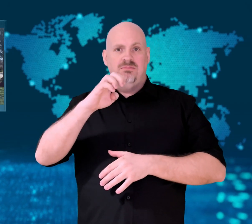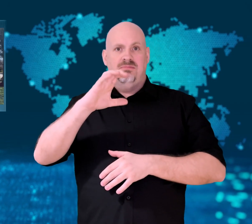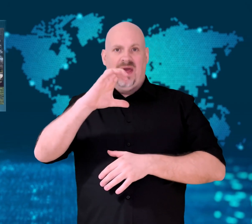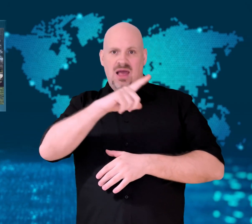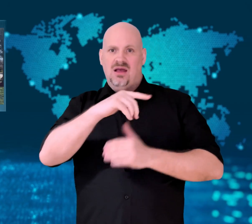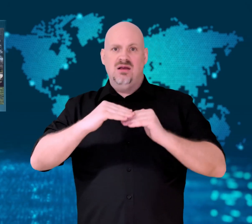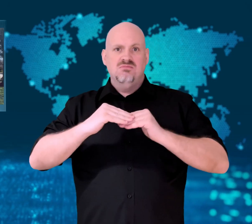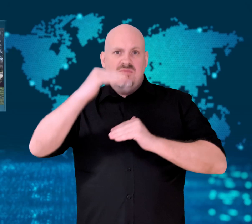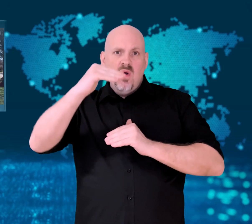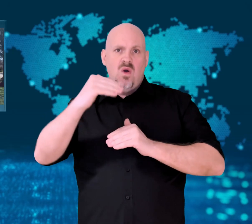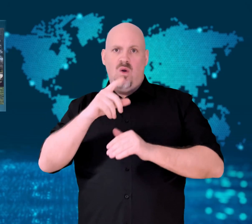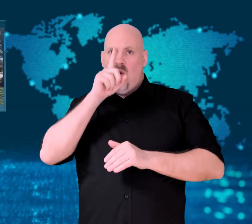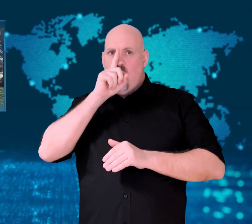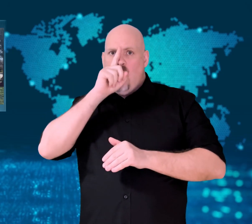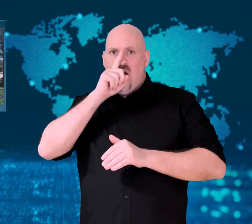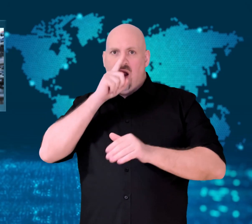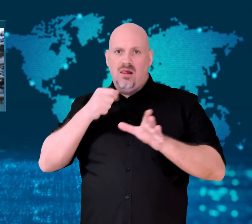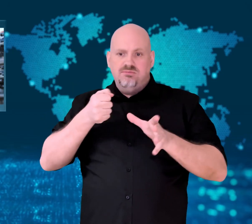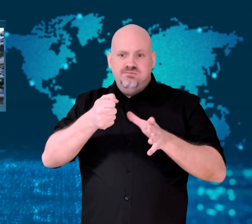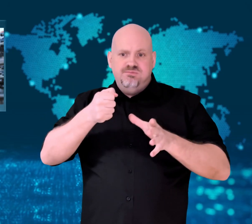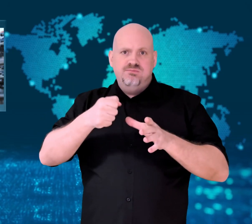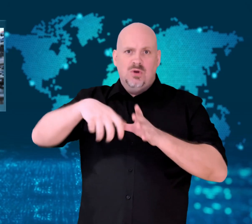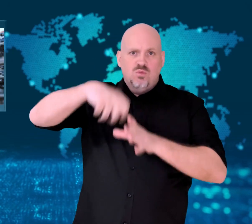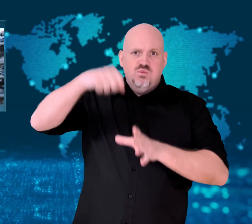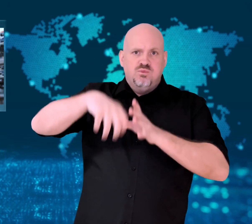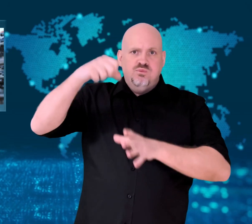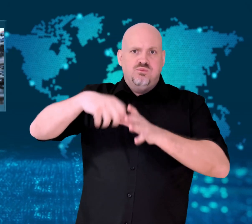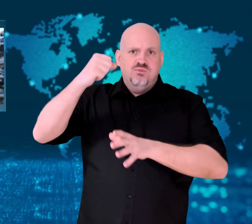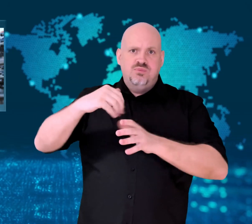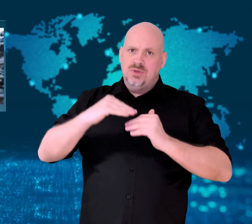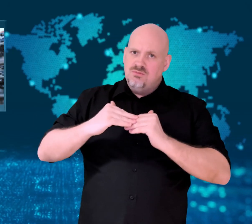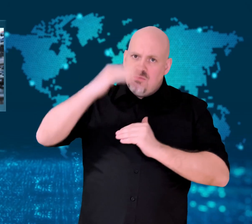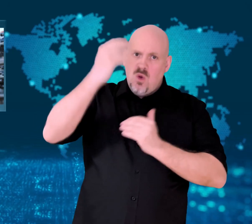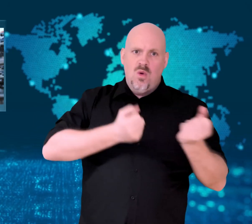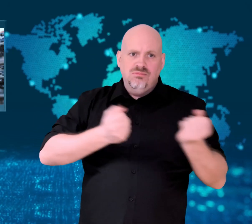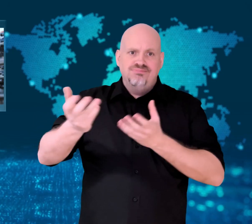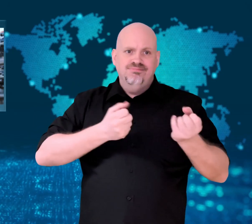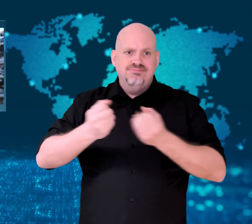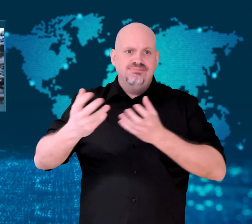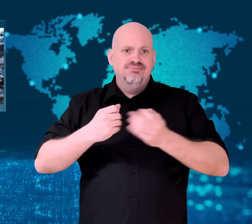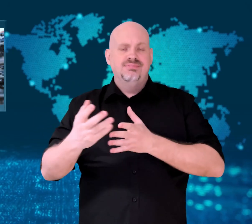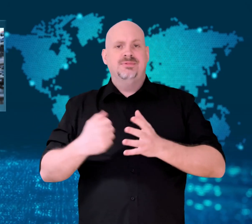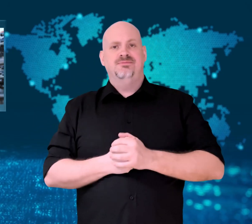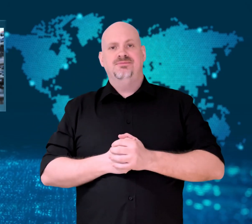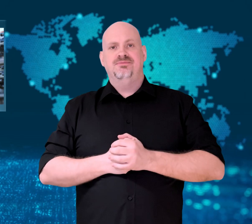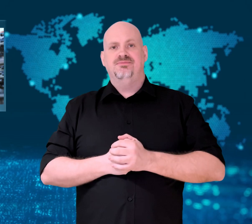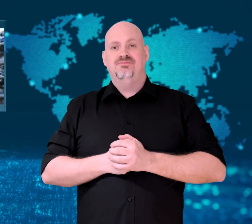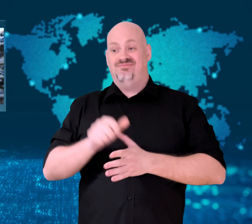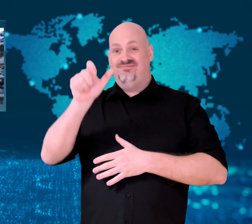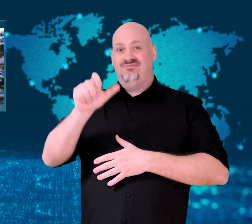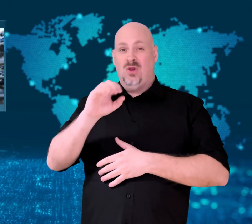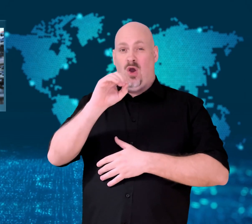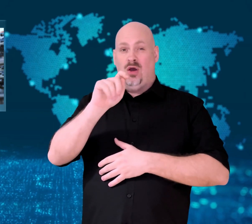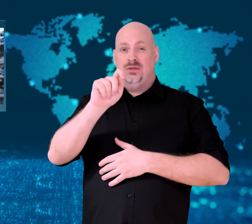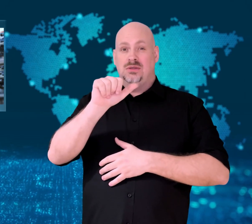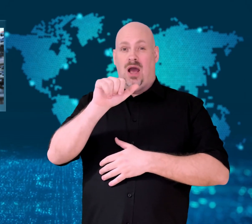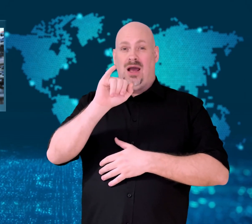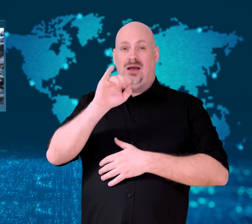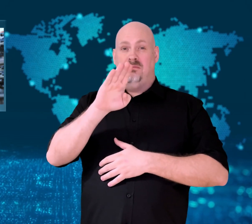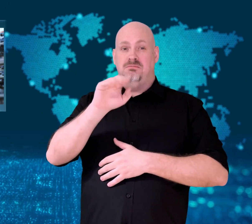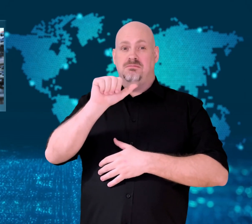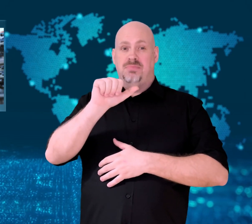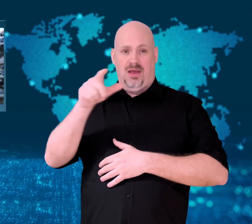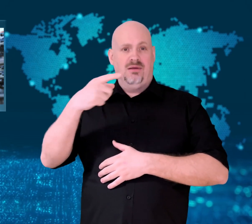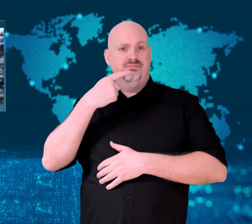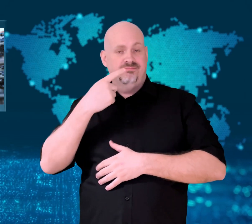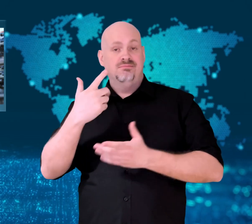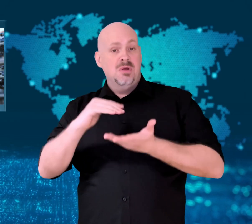Otaiba emphasized that producing more oil is important to stabilize